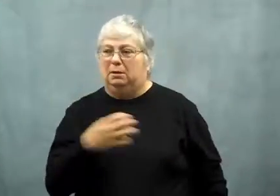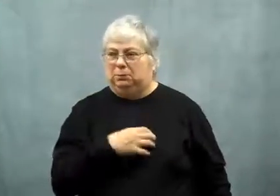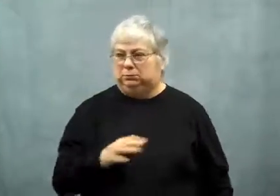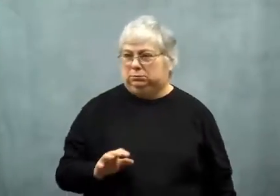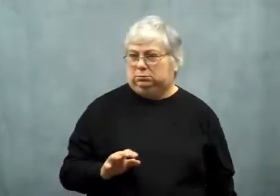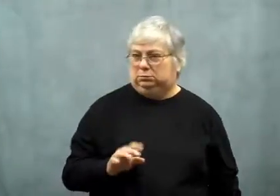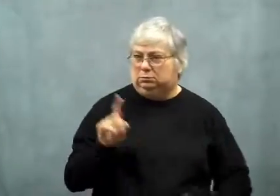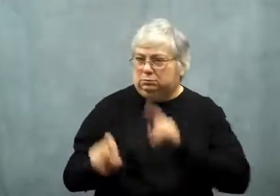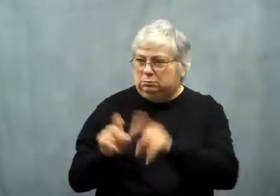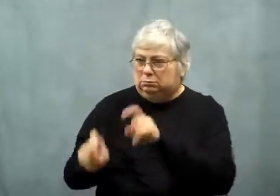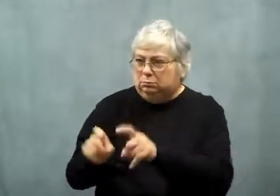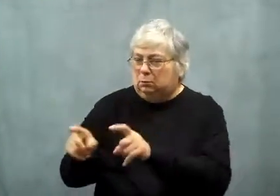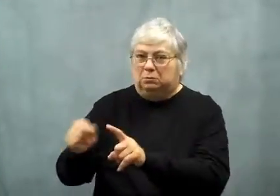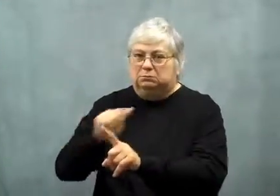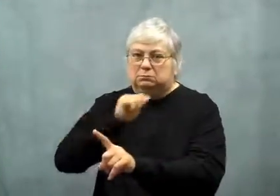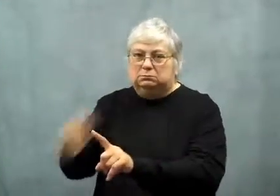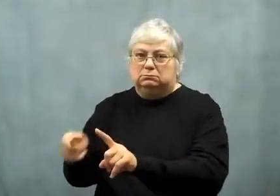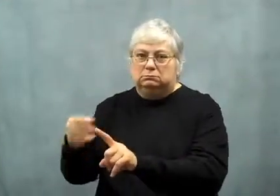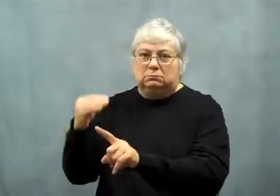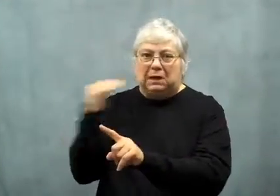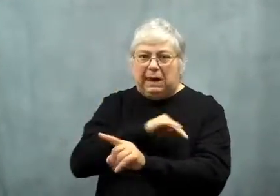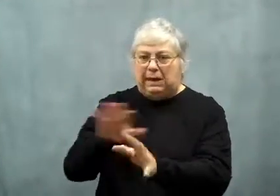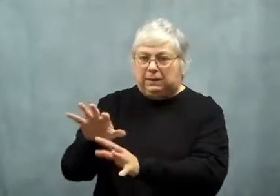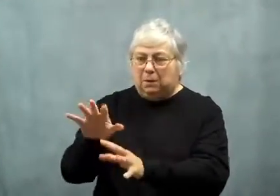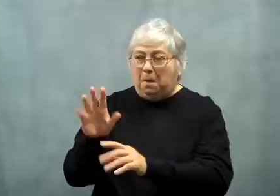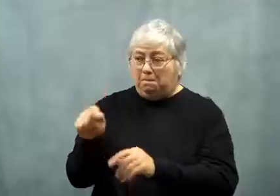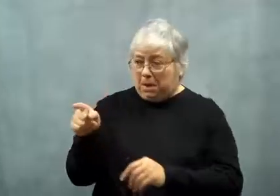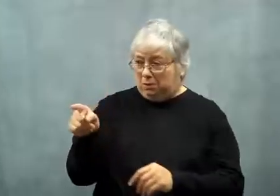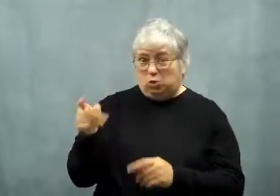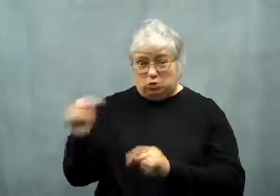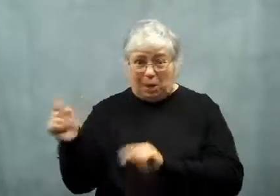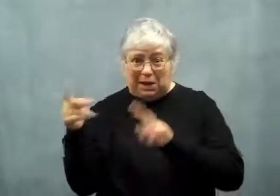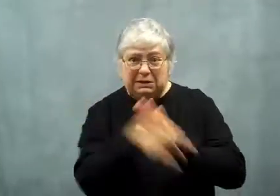Police questioned them, and determined they were not related.